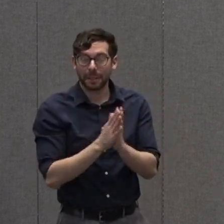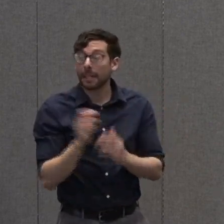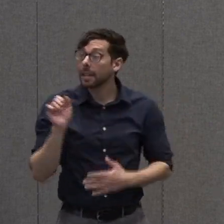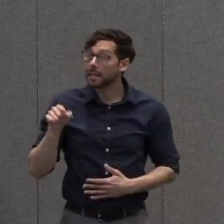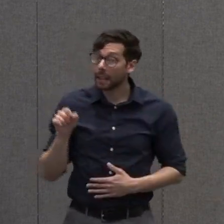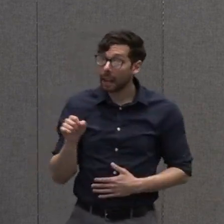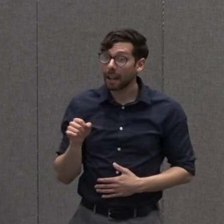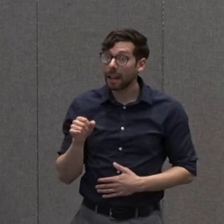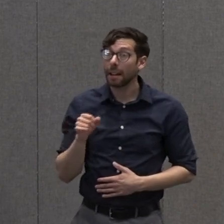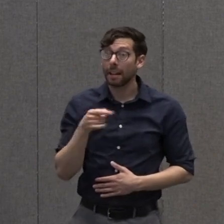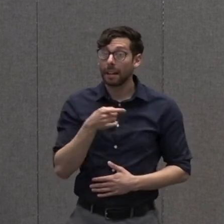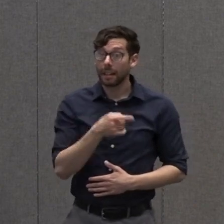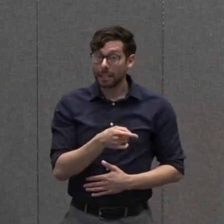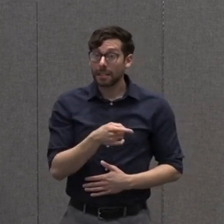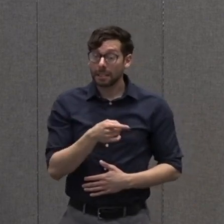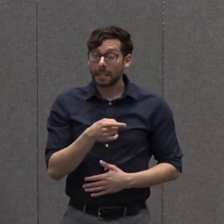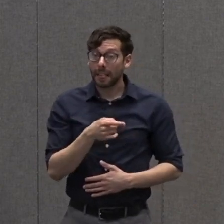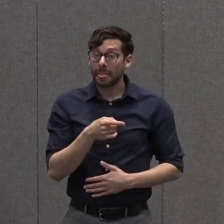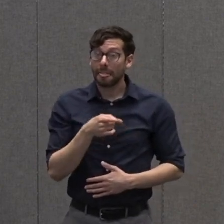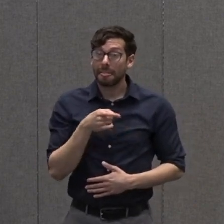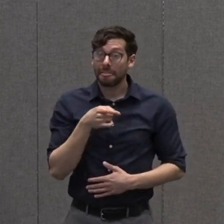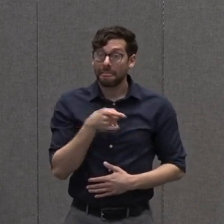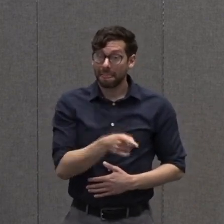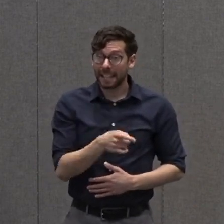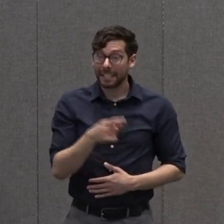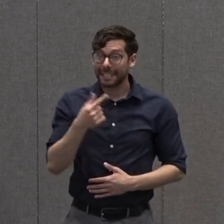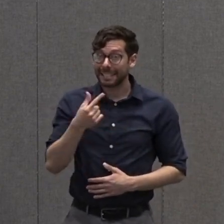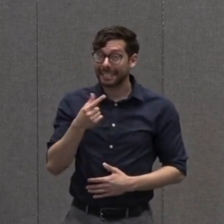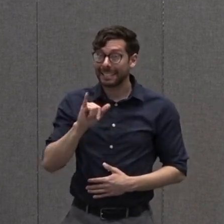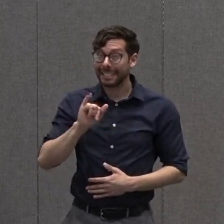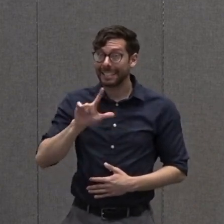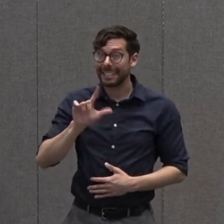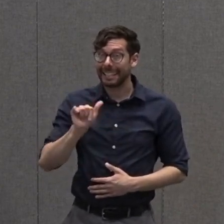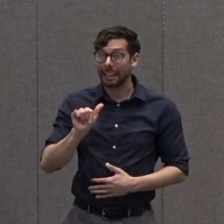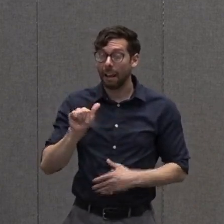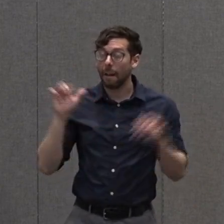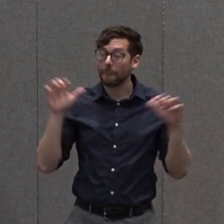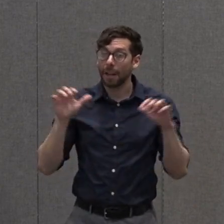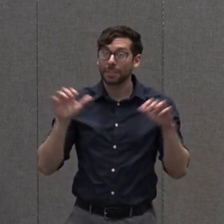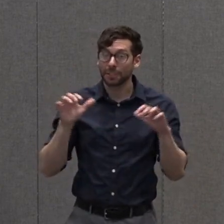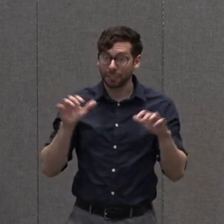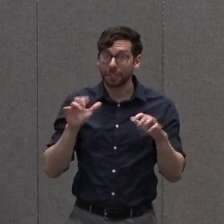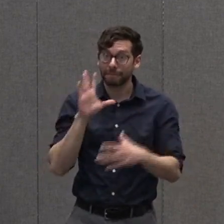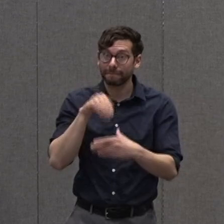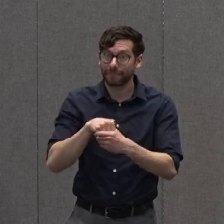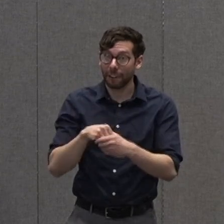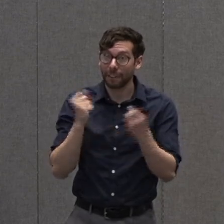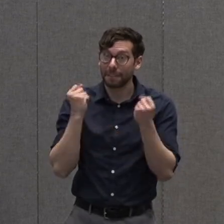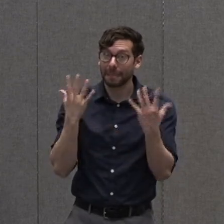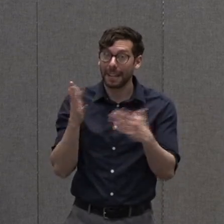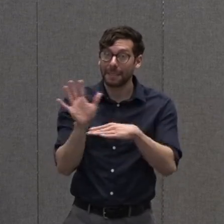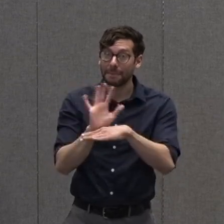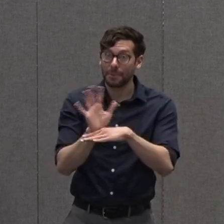So, she is-- - This particular? This very Gila monster. This very Gila monster, now she's not venomous? She is venomous.